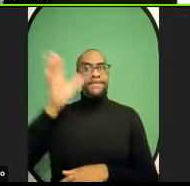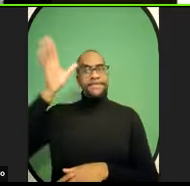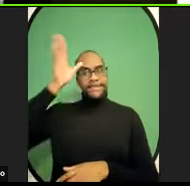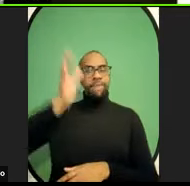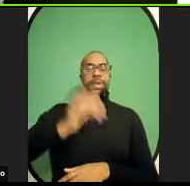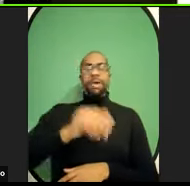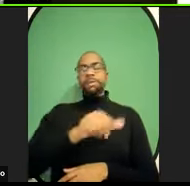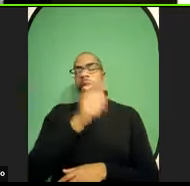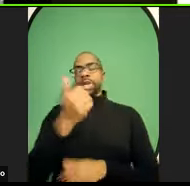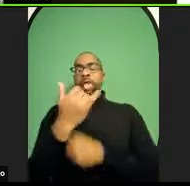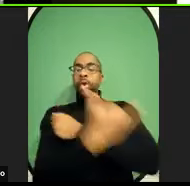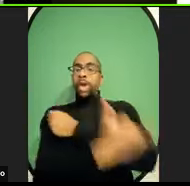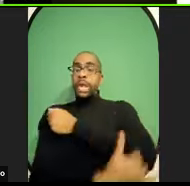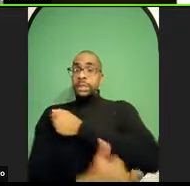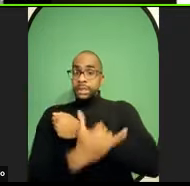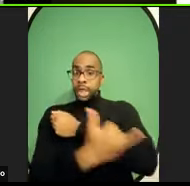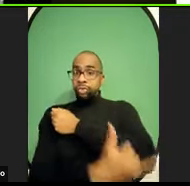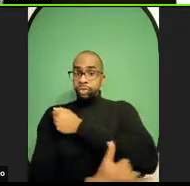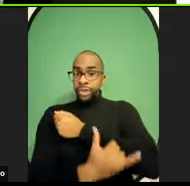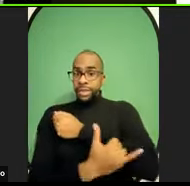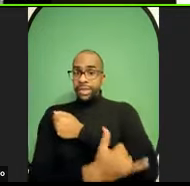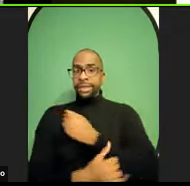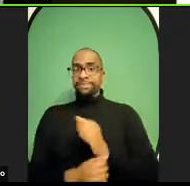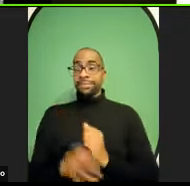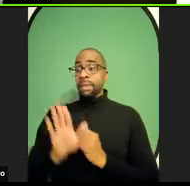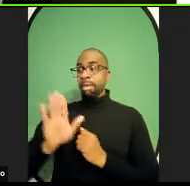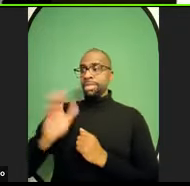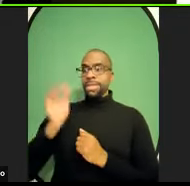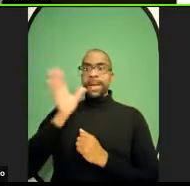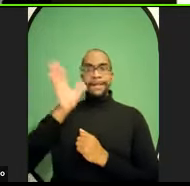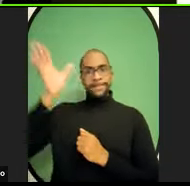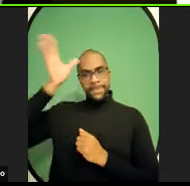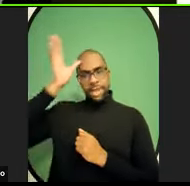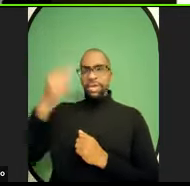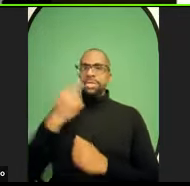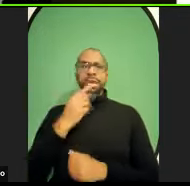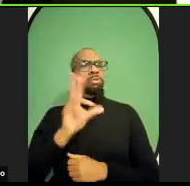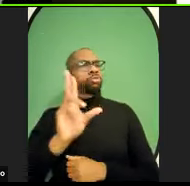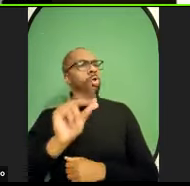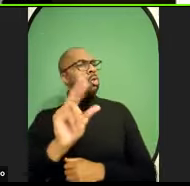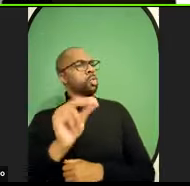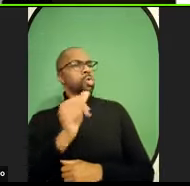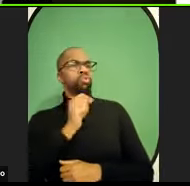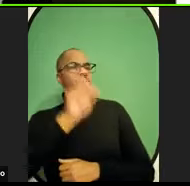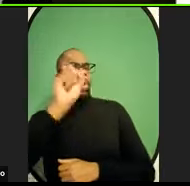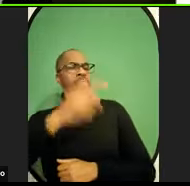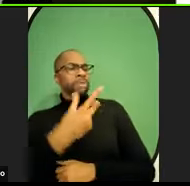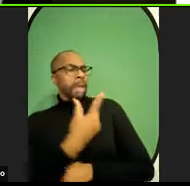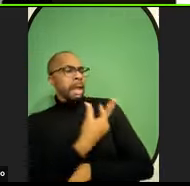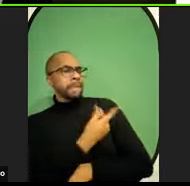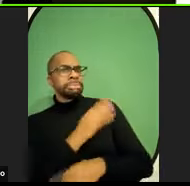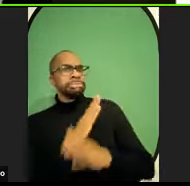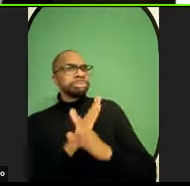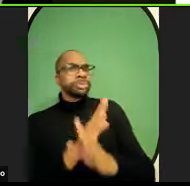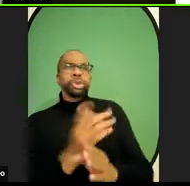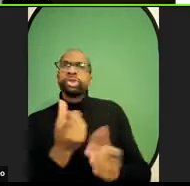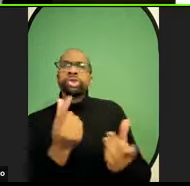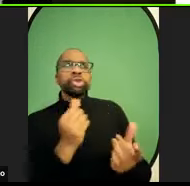e their parents in e their parents in back home and their parents in back home in a foreign country. , and their parents and the other , and their parents and the other countries, say, you know, you don't need that you